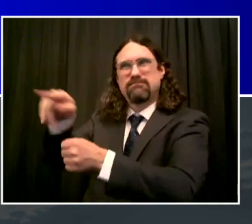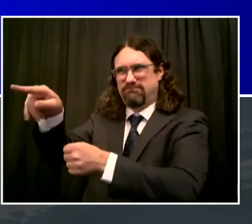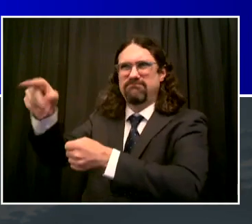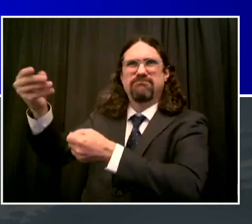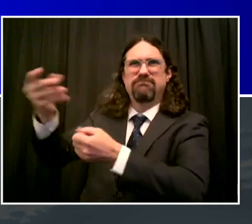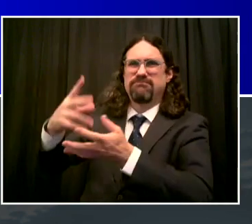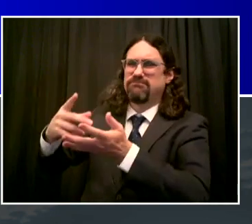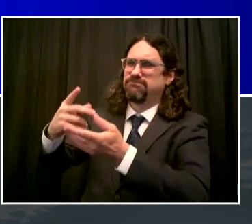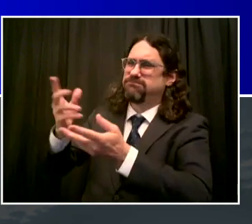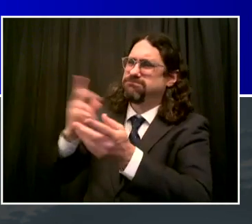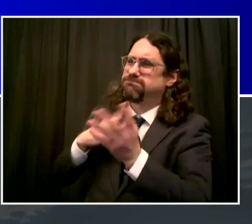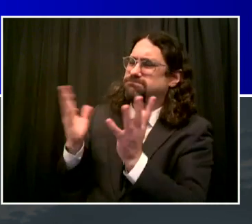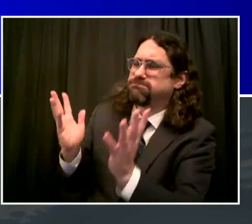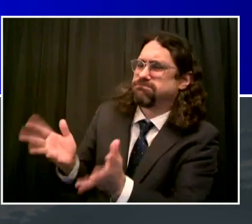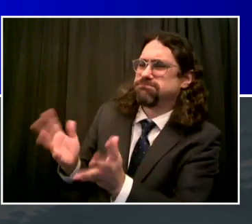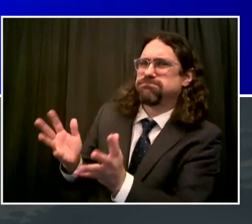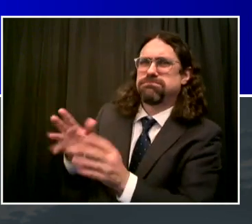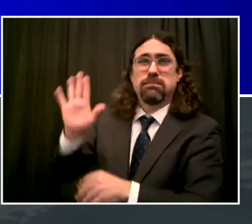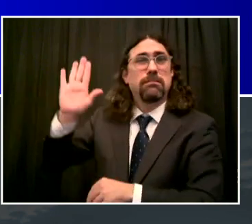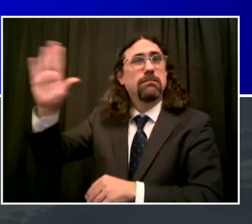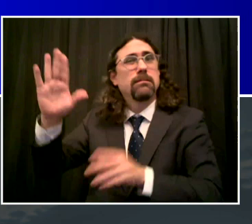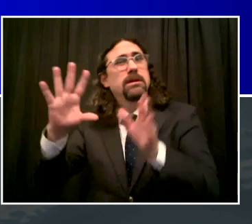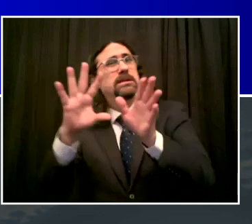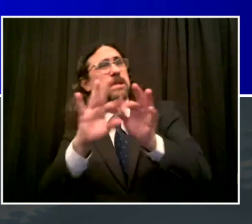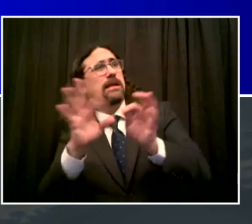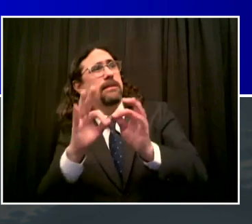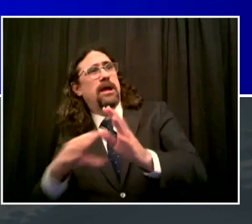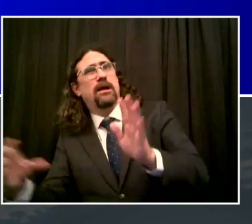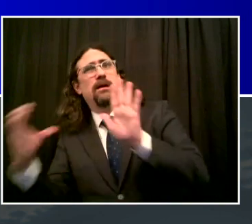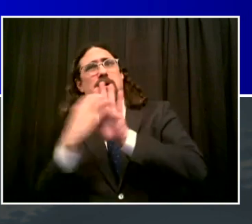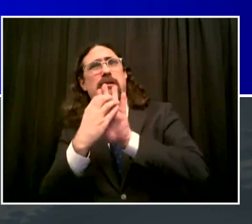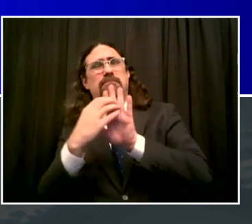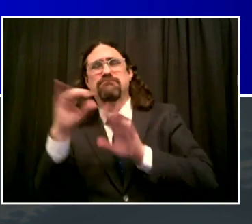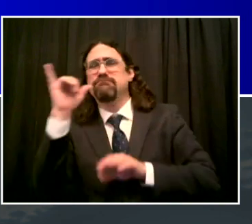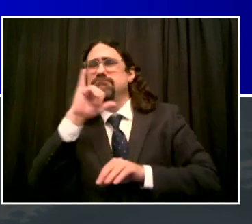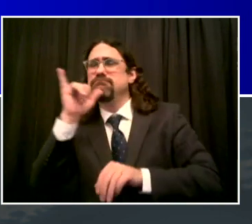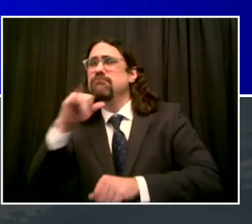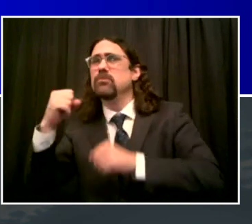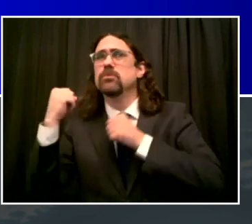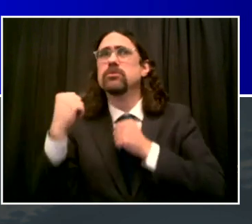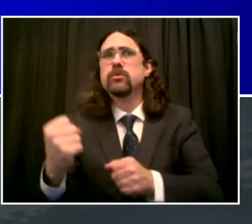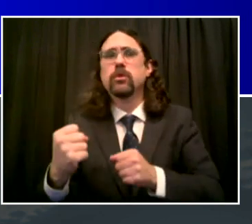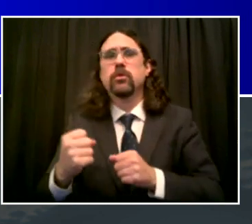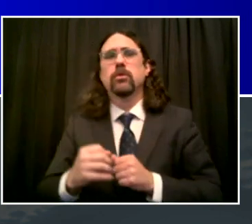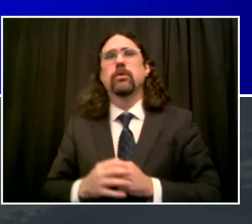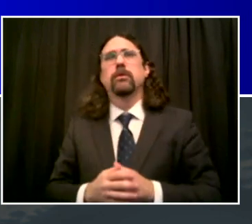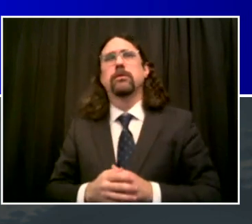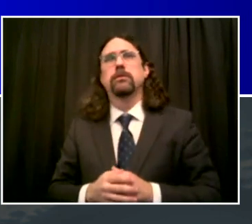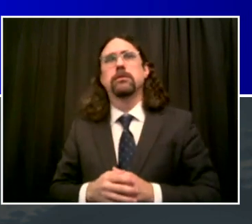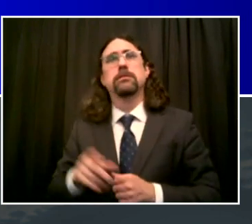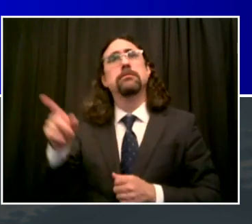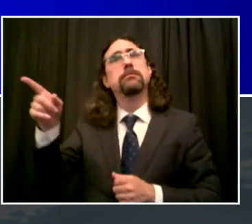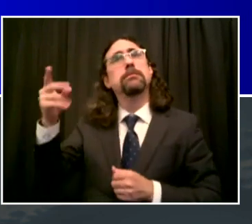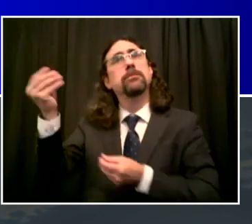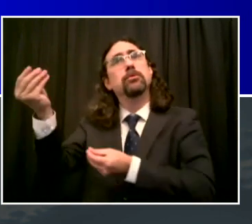CONVERSATION LATE LAST NIGHT